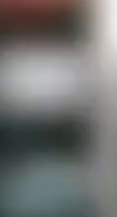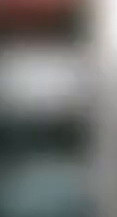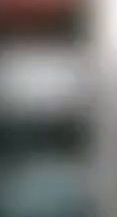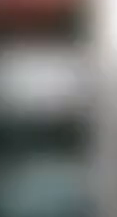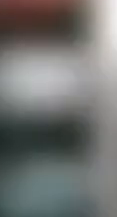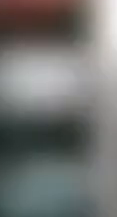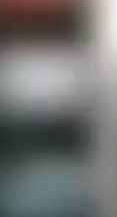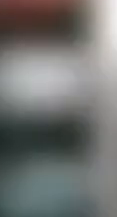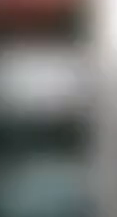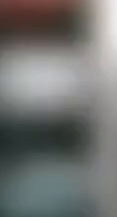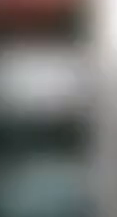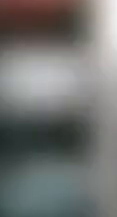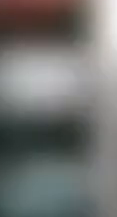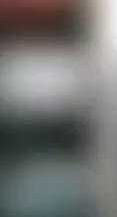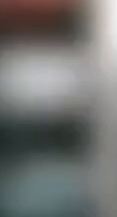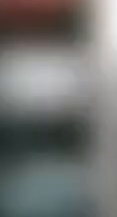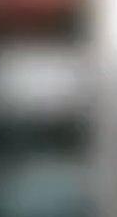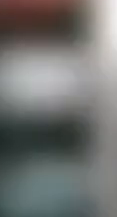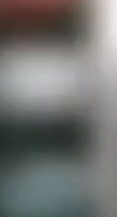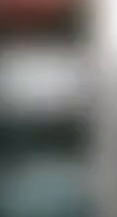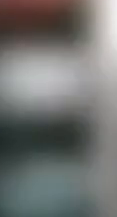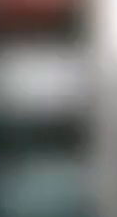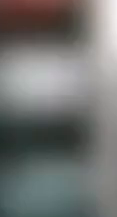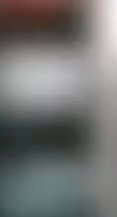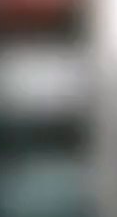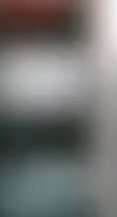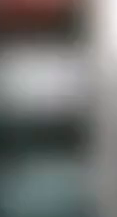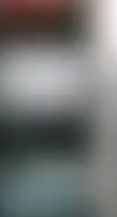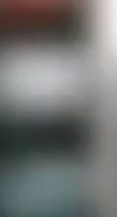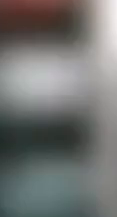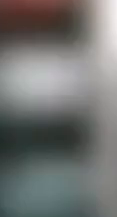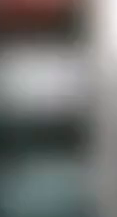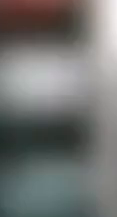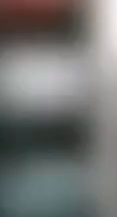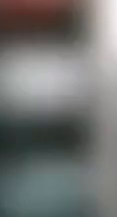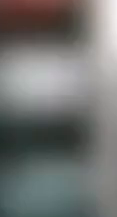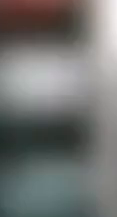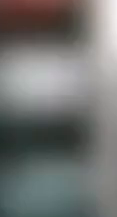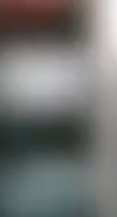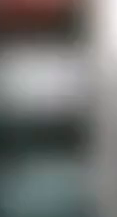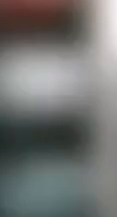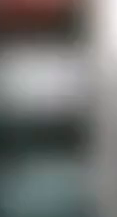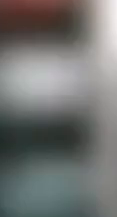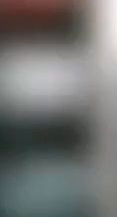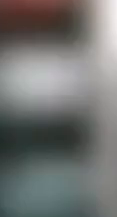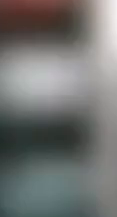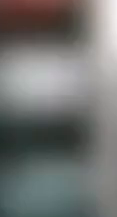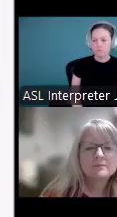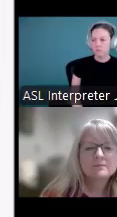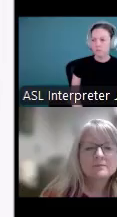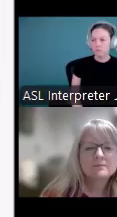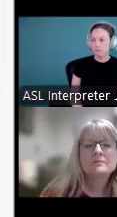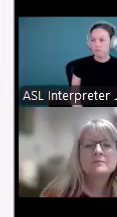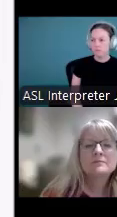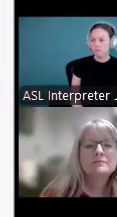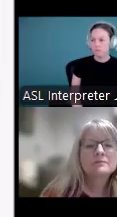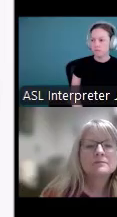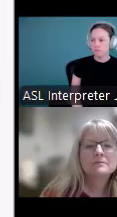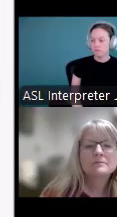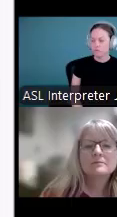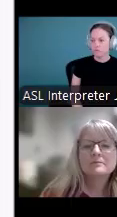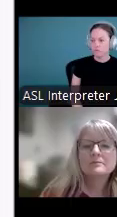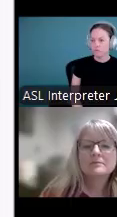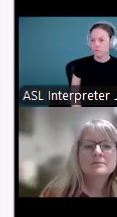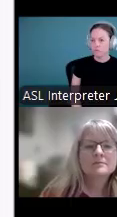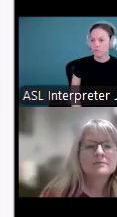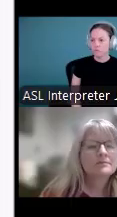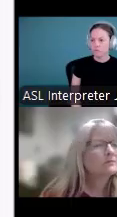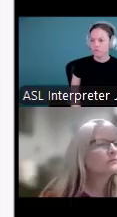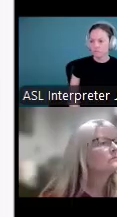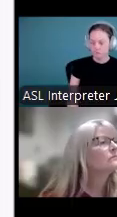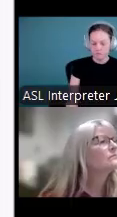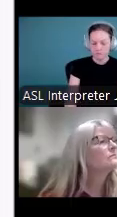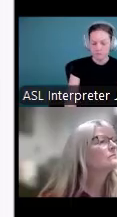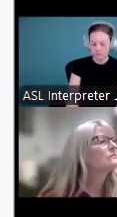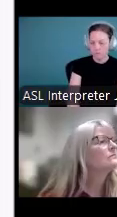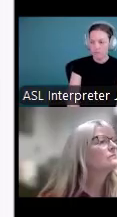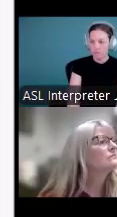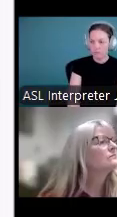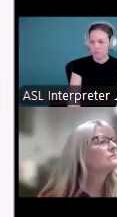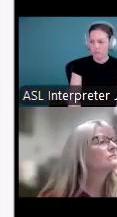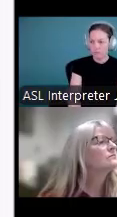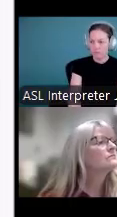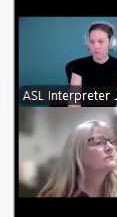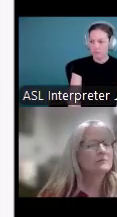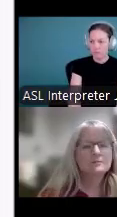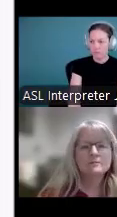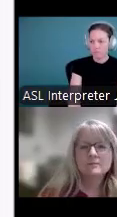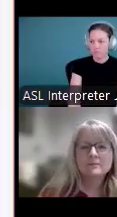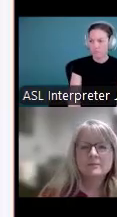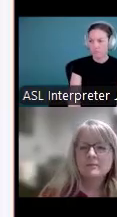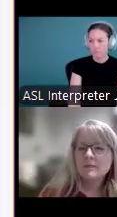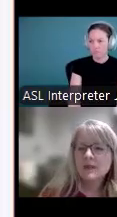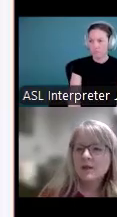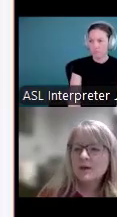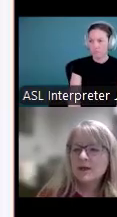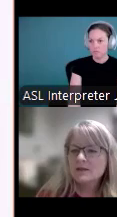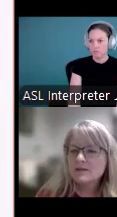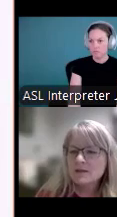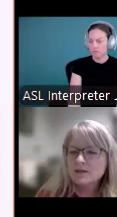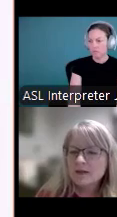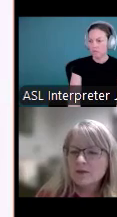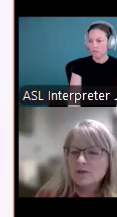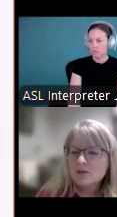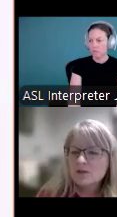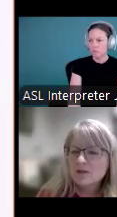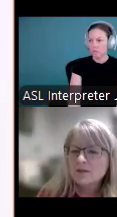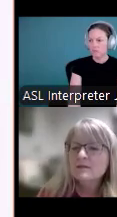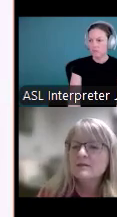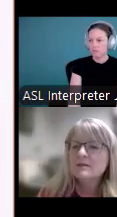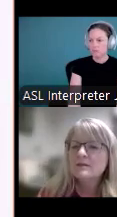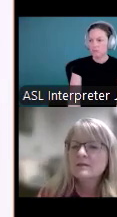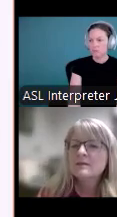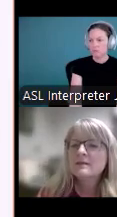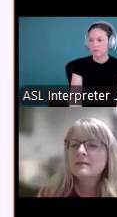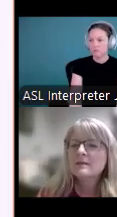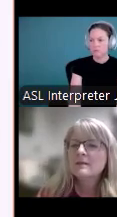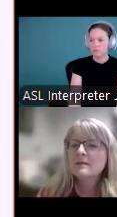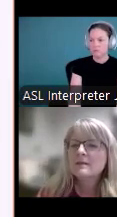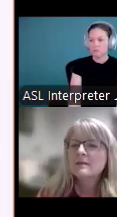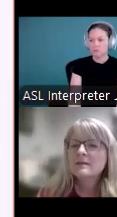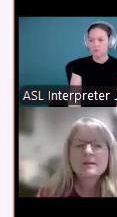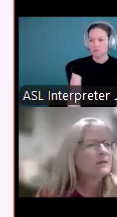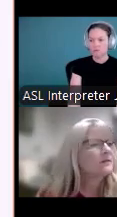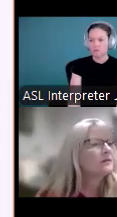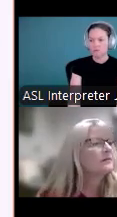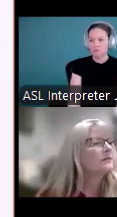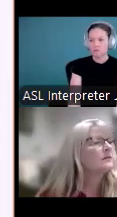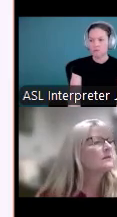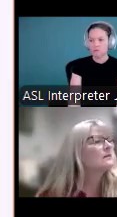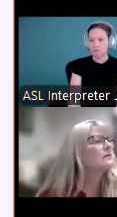Janel Preston: Try that again from beginning, and then it